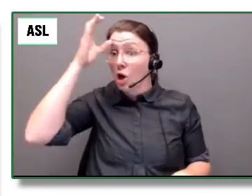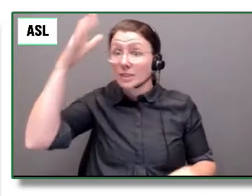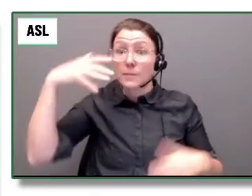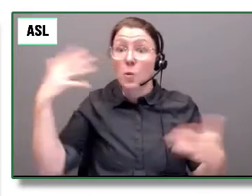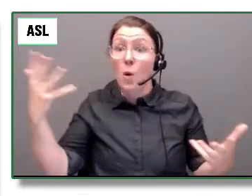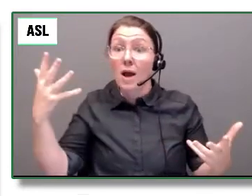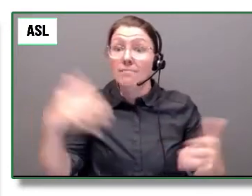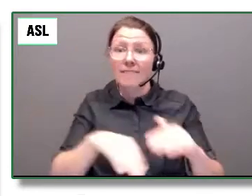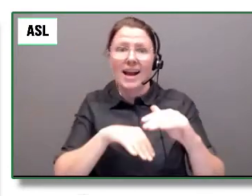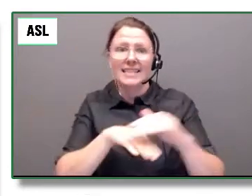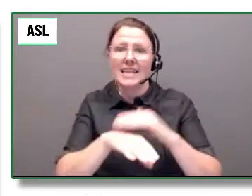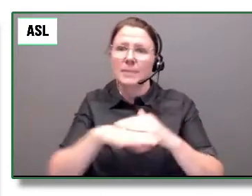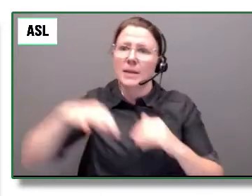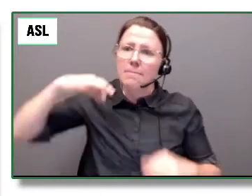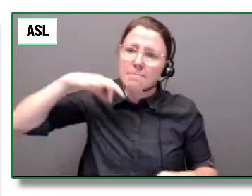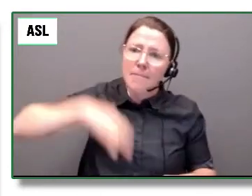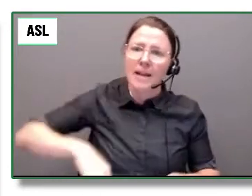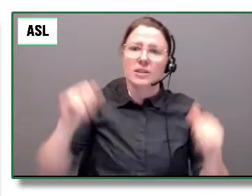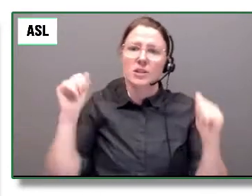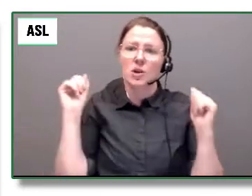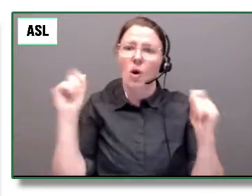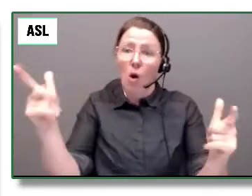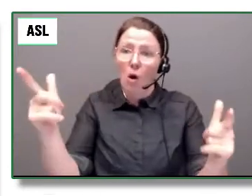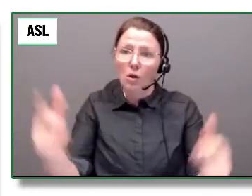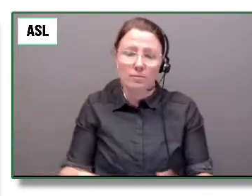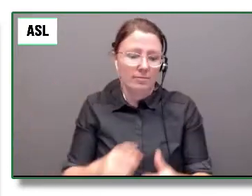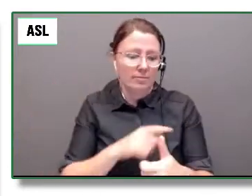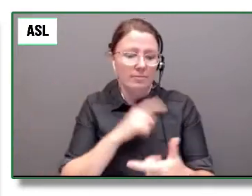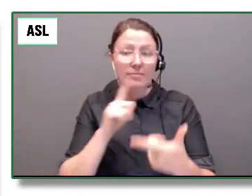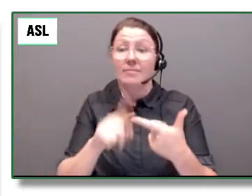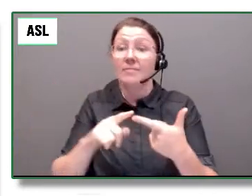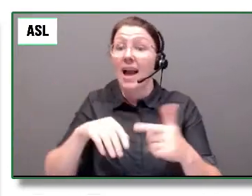means different things to different people but one thing that I'm really